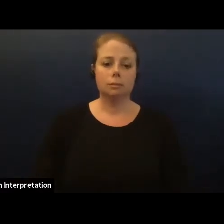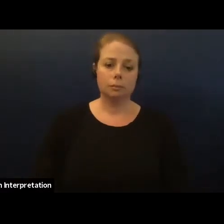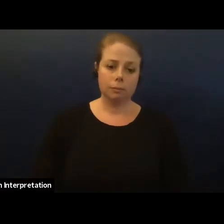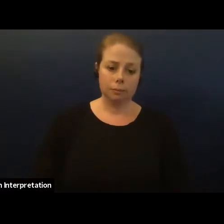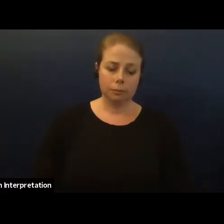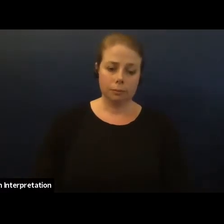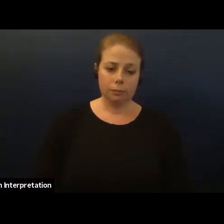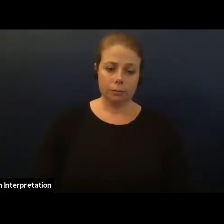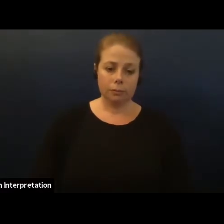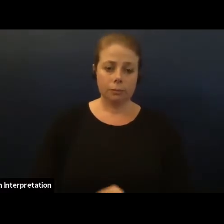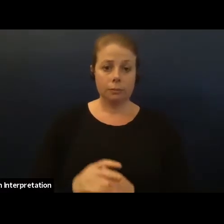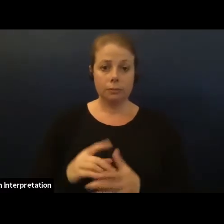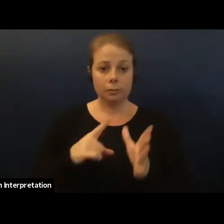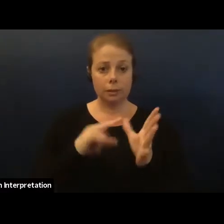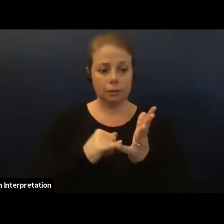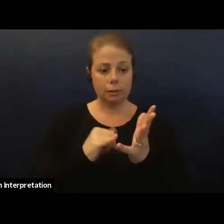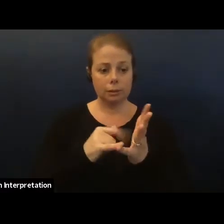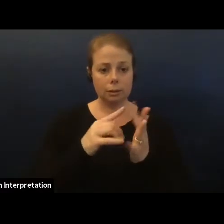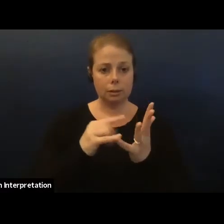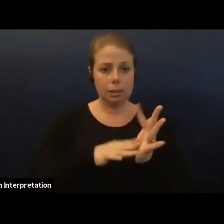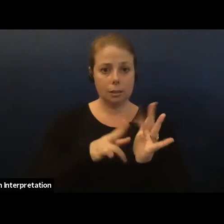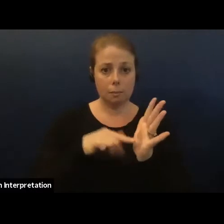each assessment panel to support you through all elements of the process.